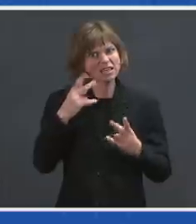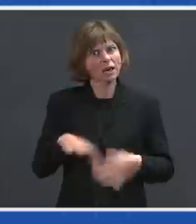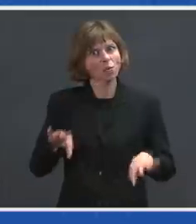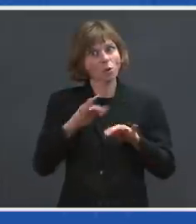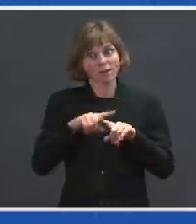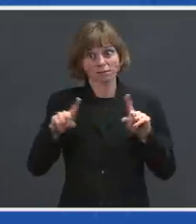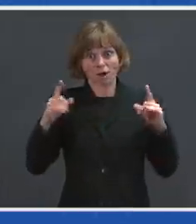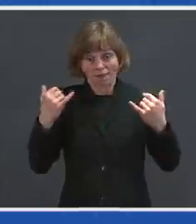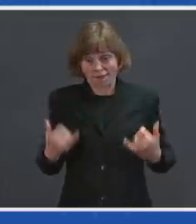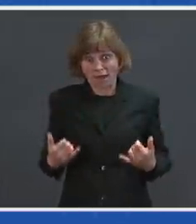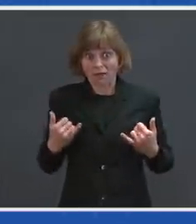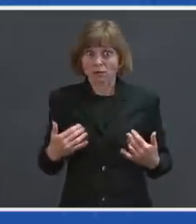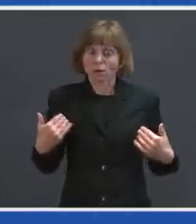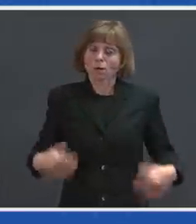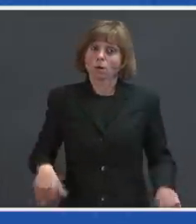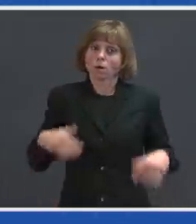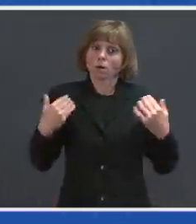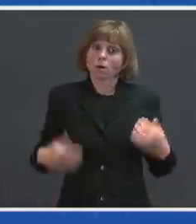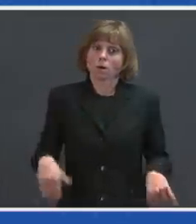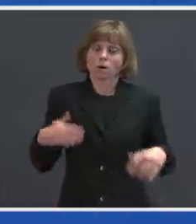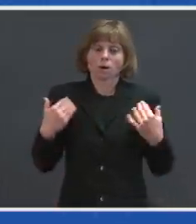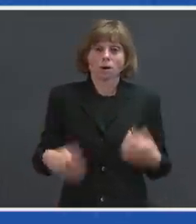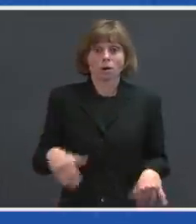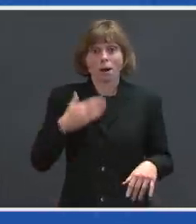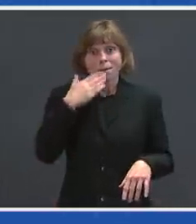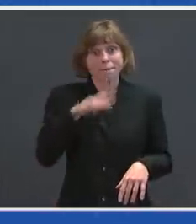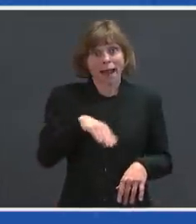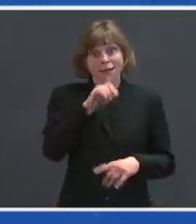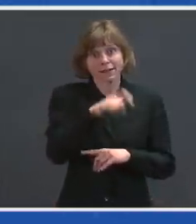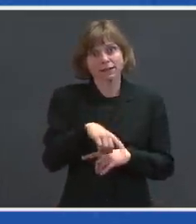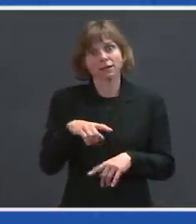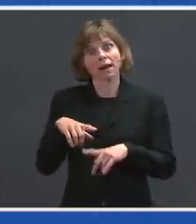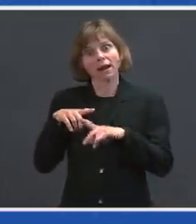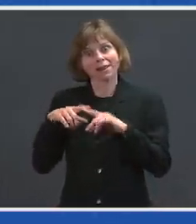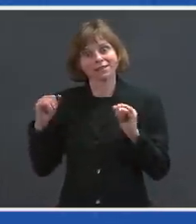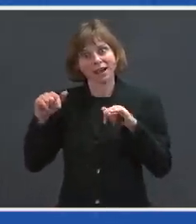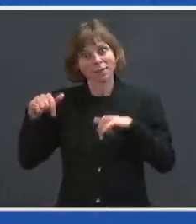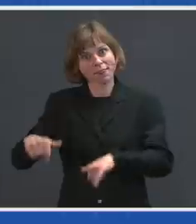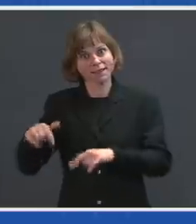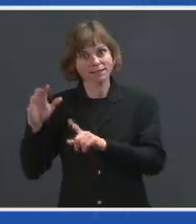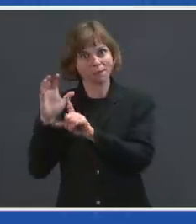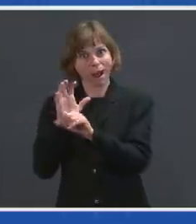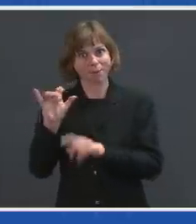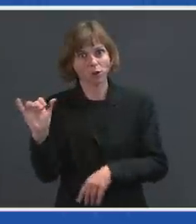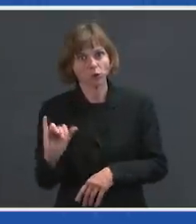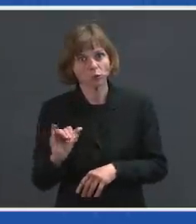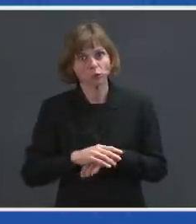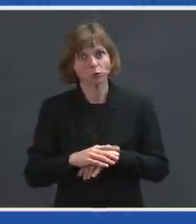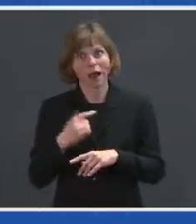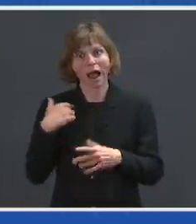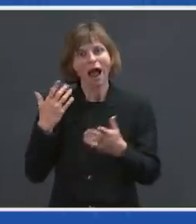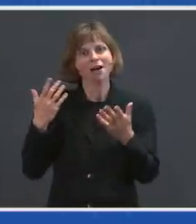but they haven't been overwhelmingly popular. Sir, I've served in the Congress for 36 years before becoming Vice President for 8.